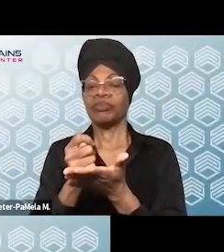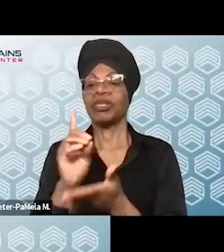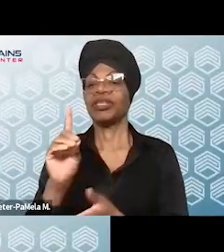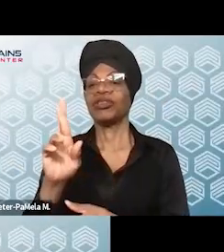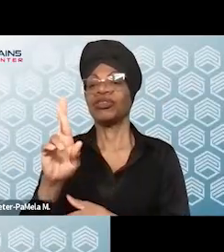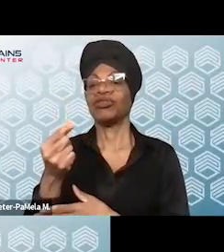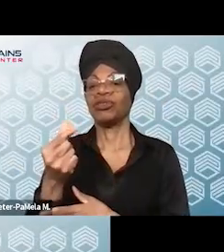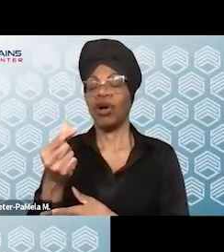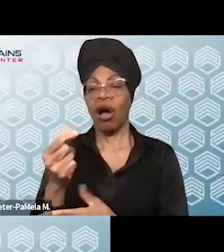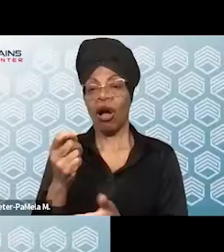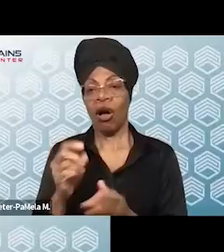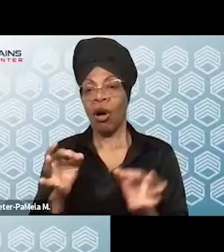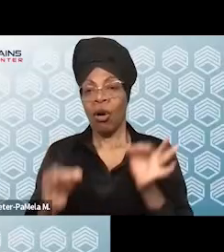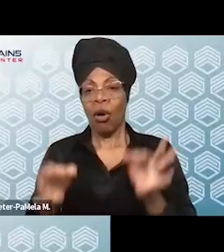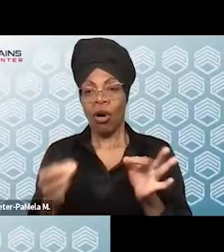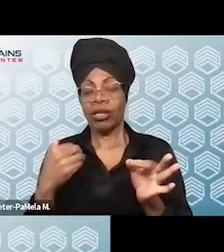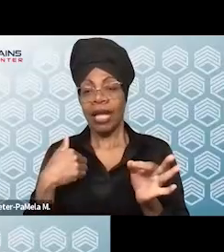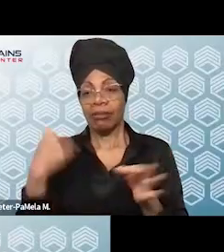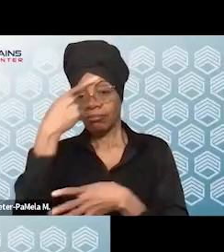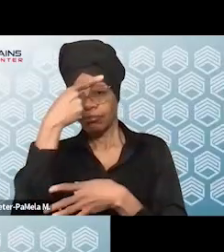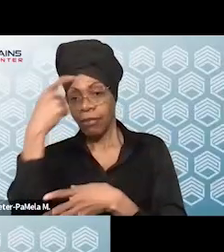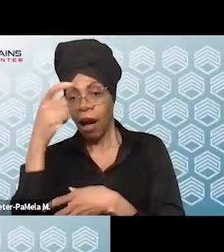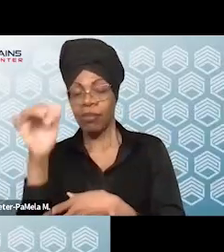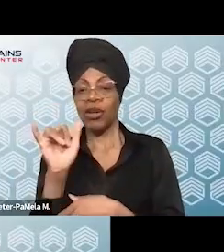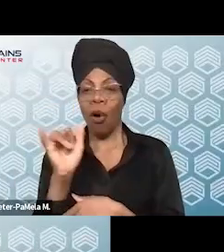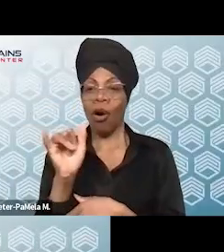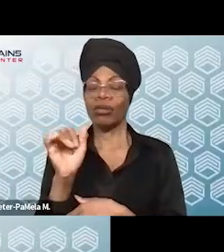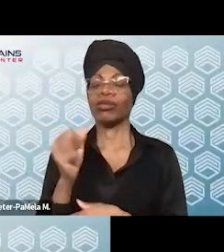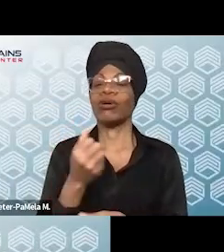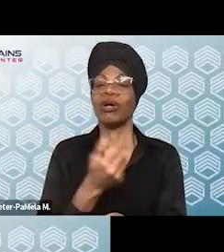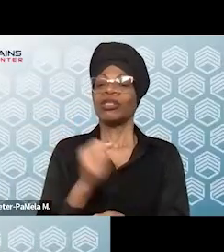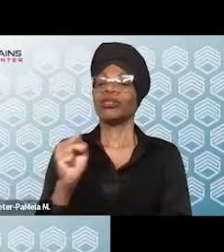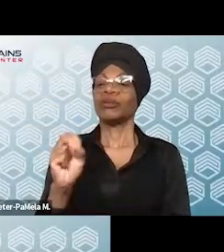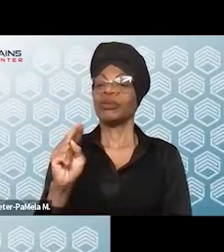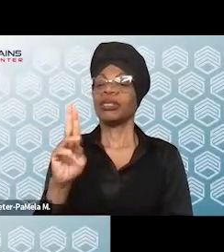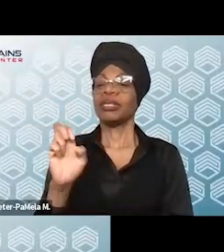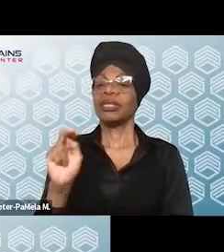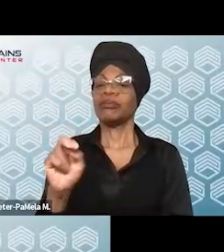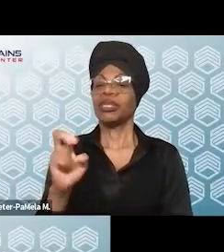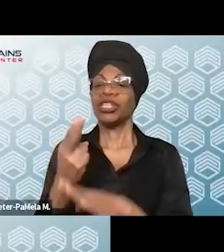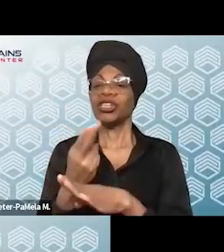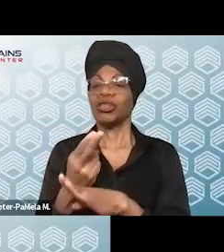and those with substance use and/or mental health disorders are often impacted the most.